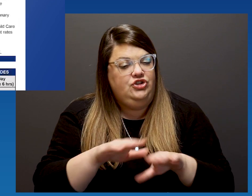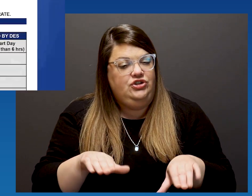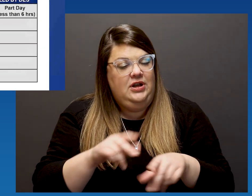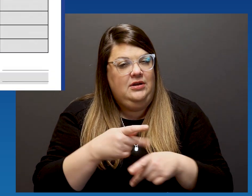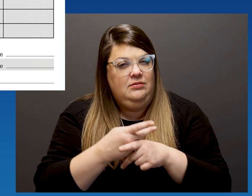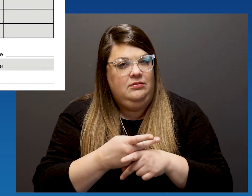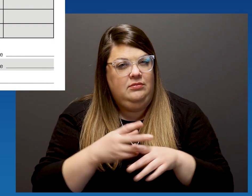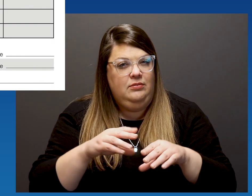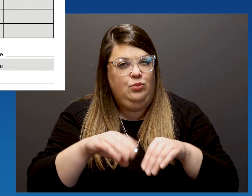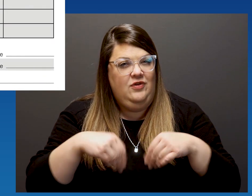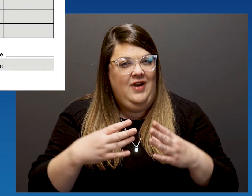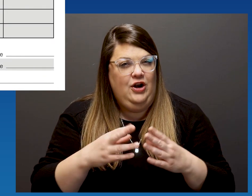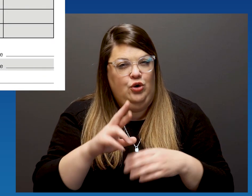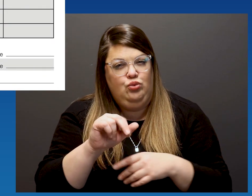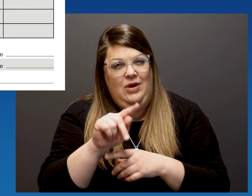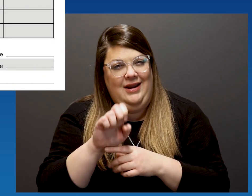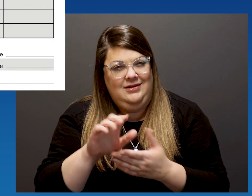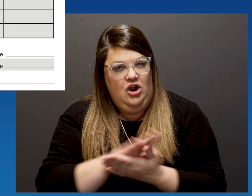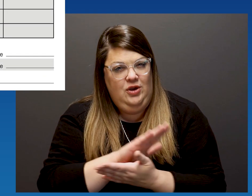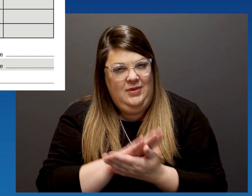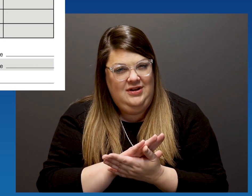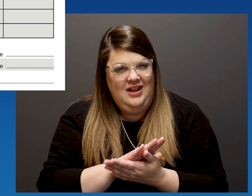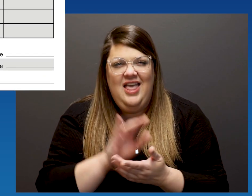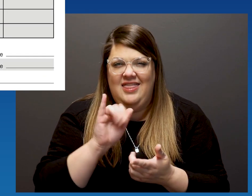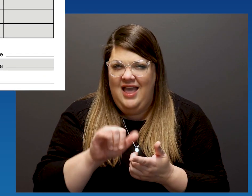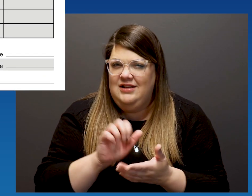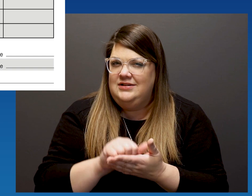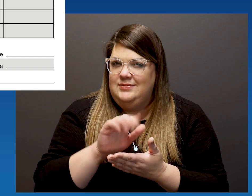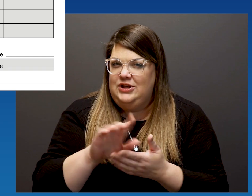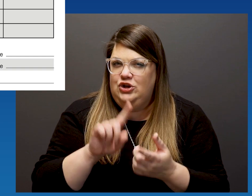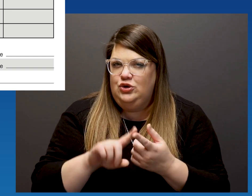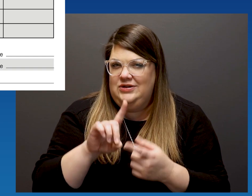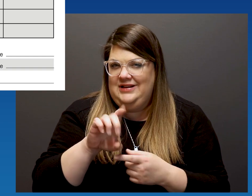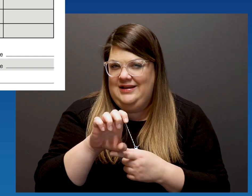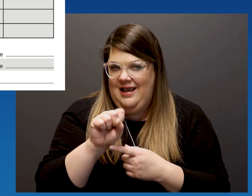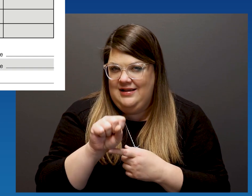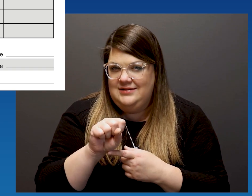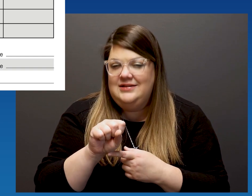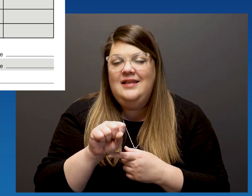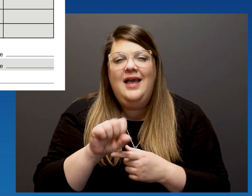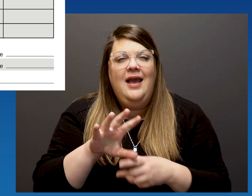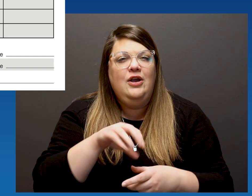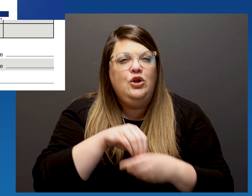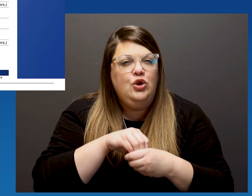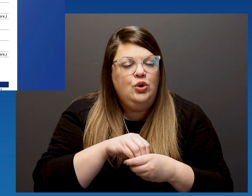the document which you submitted to DES that includes your current full and part day rates.